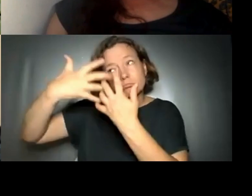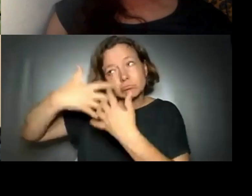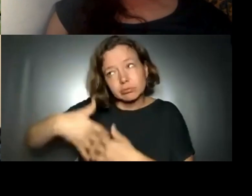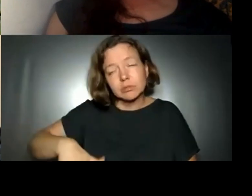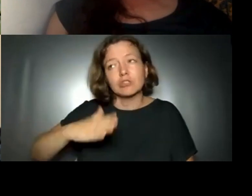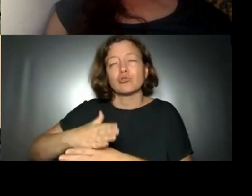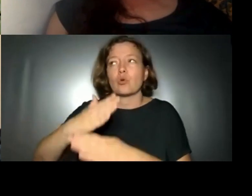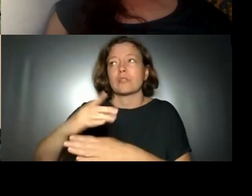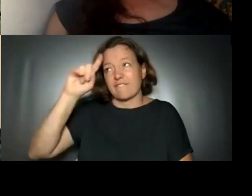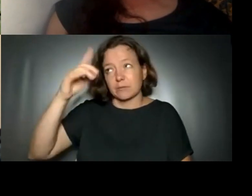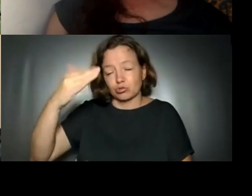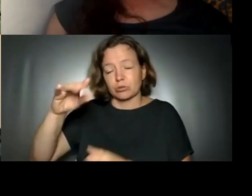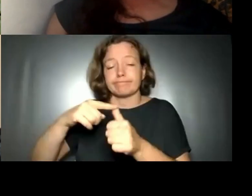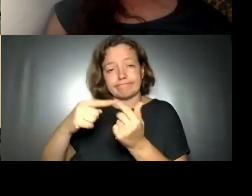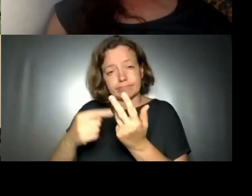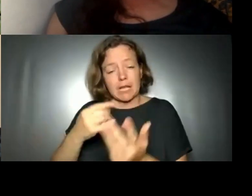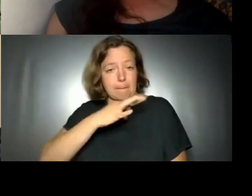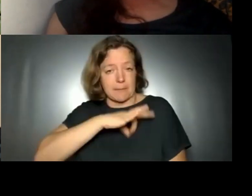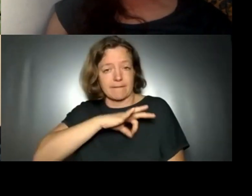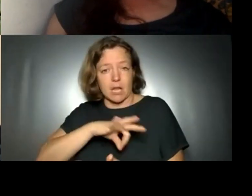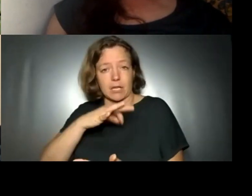But that is something that is really making me feel safe.